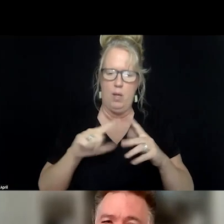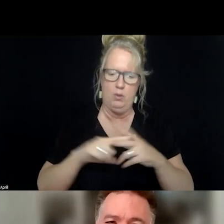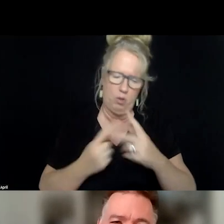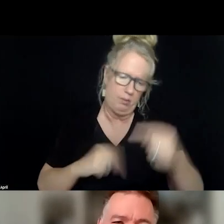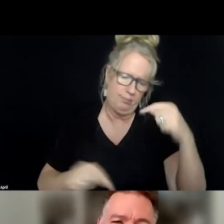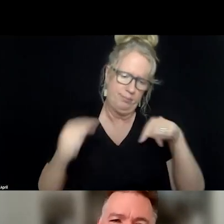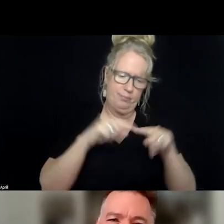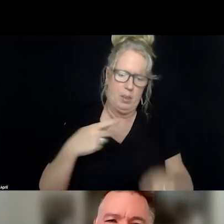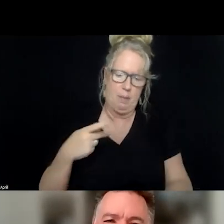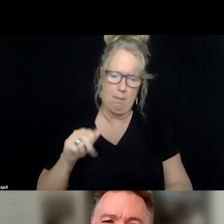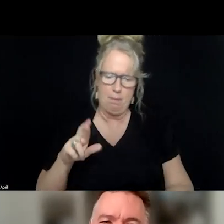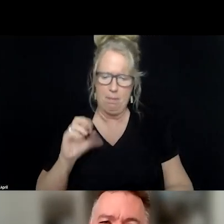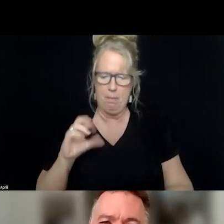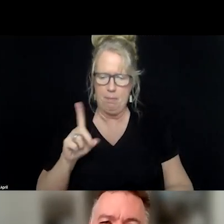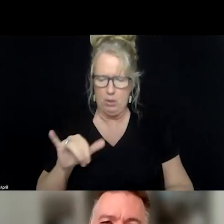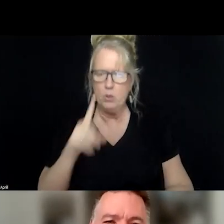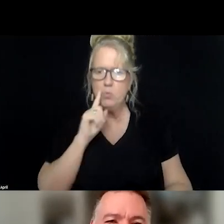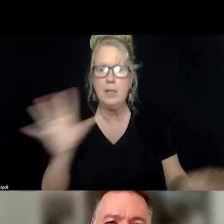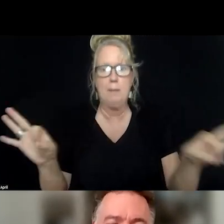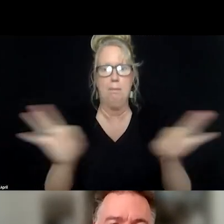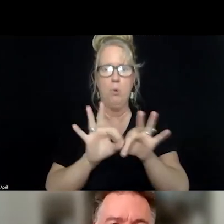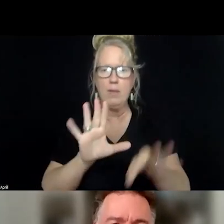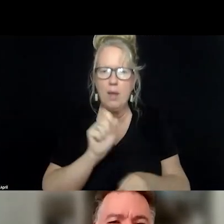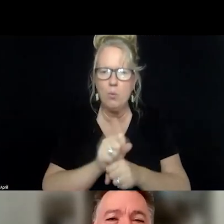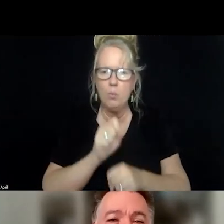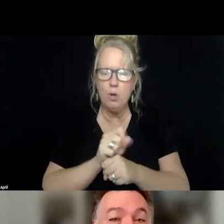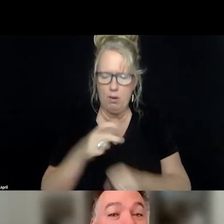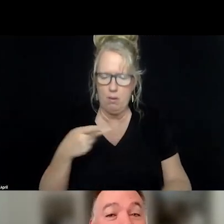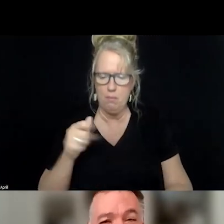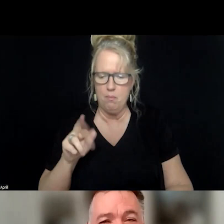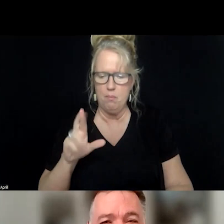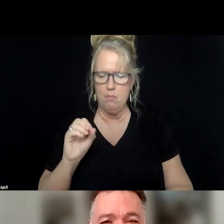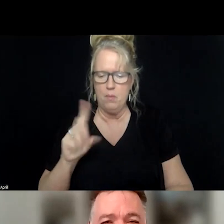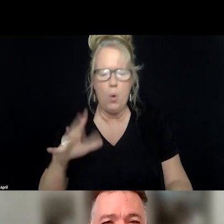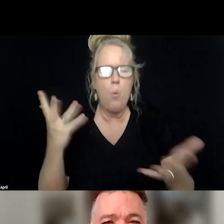MANY OF YOU ARE DOING THIS WORK AND PARODY IS GOING TO LOOK AT MEDICAID.